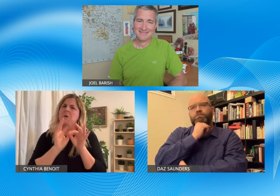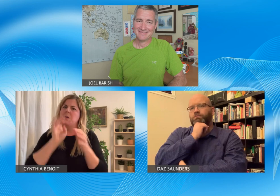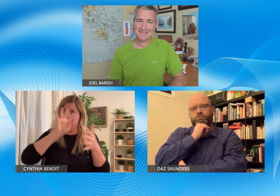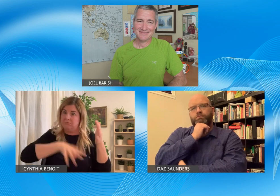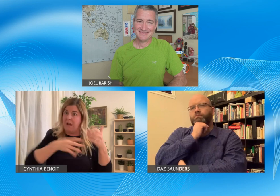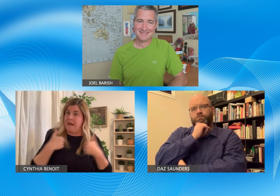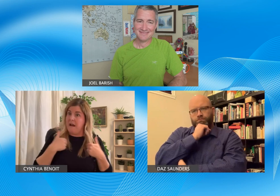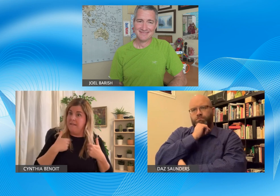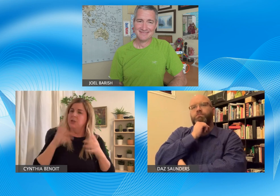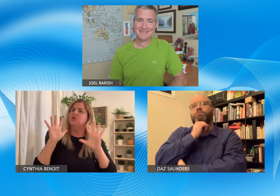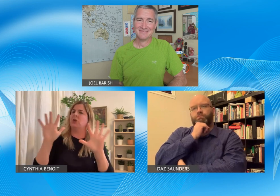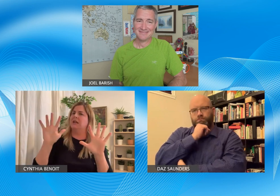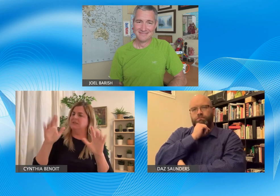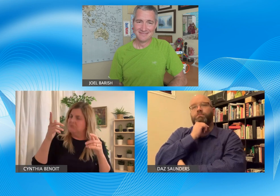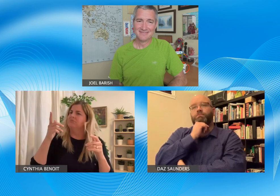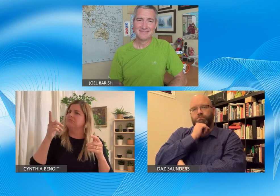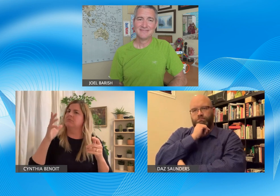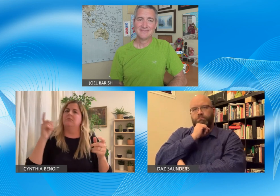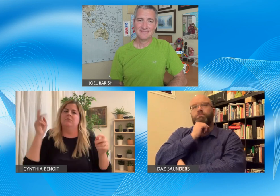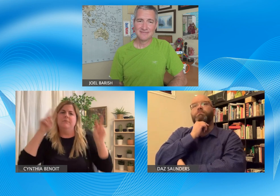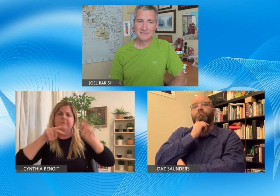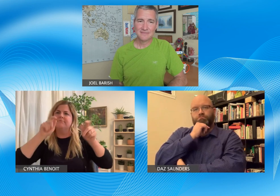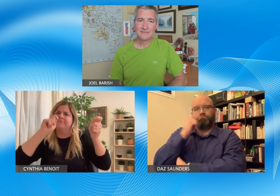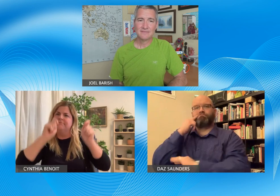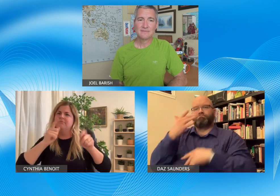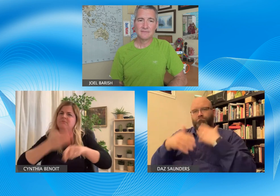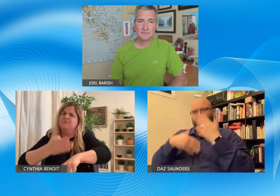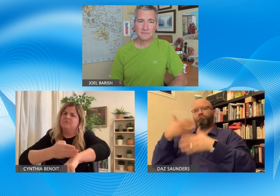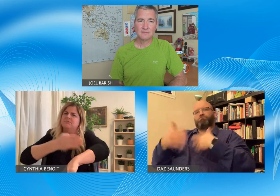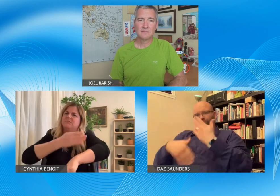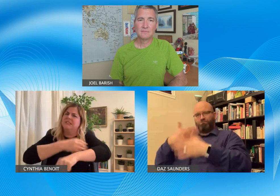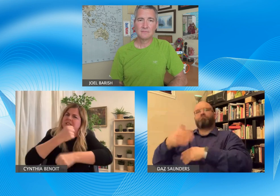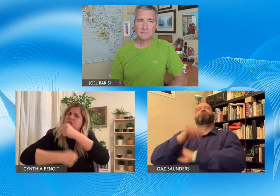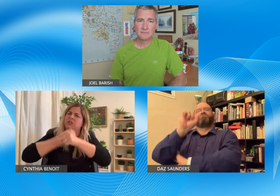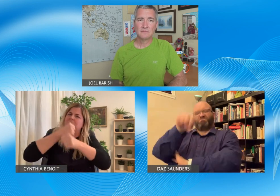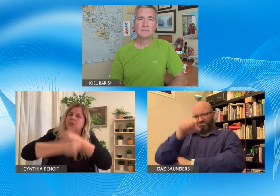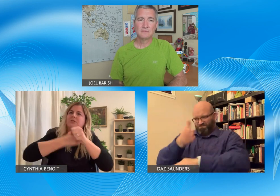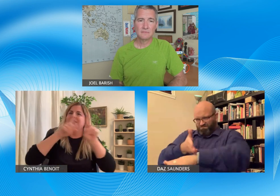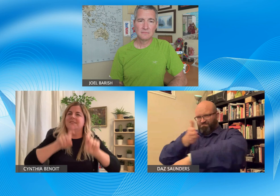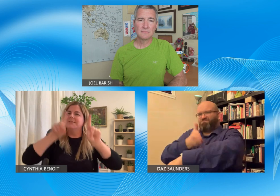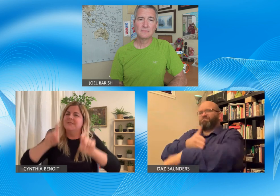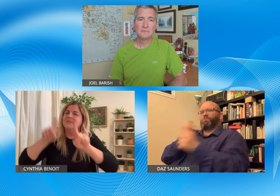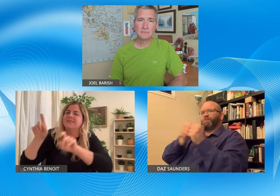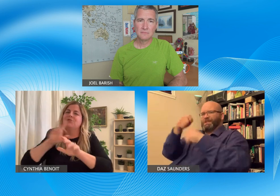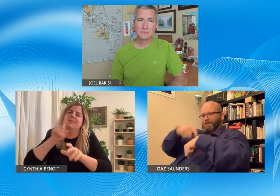The most important step is to have something in place. It will inevitably be adjusted and modified over time after extensive testing. Yes, improving gradually.